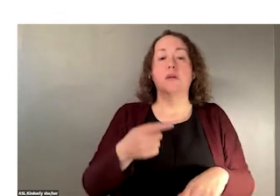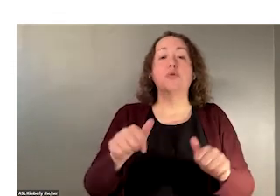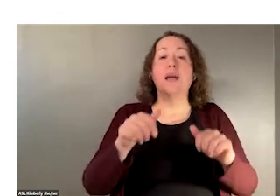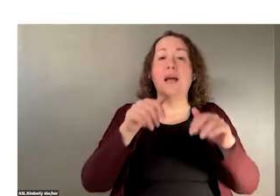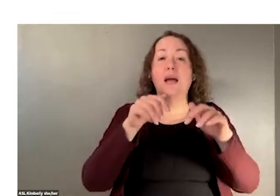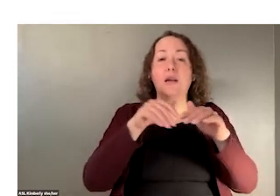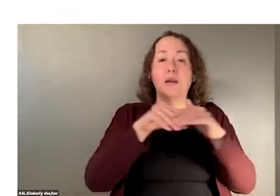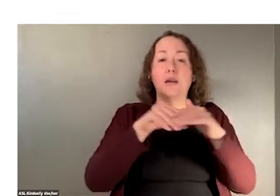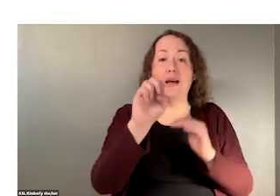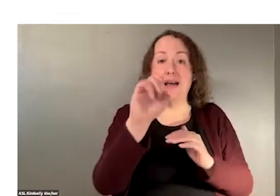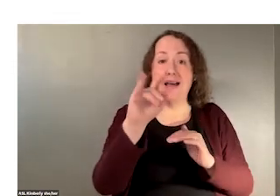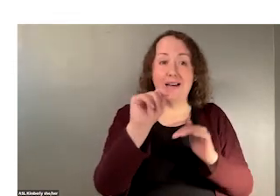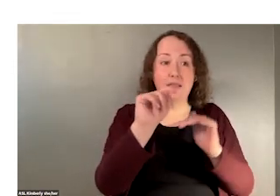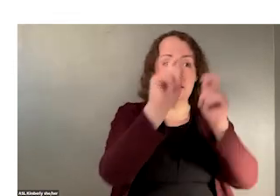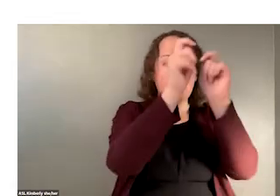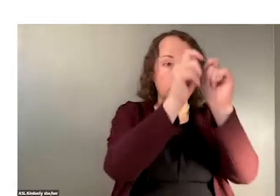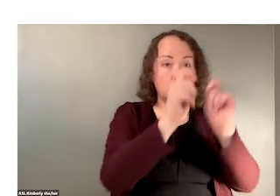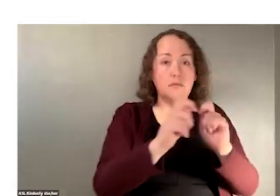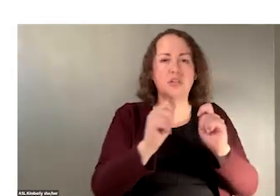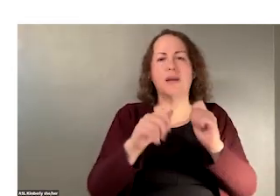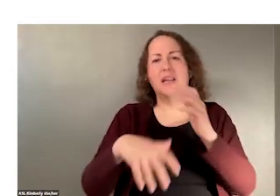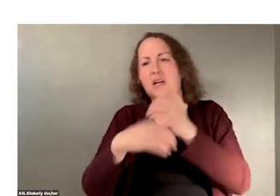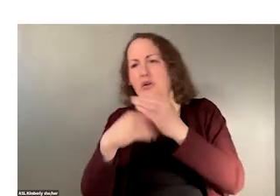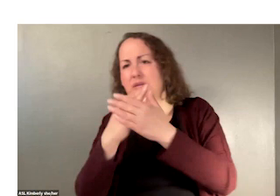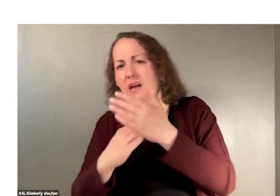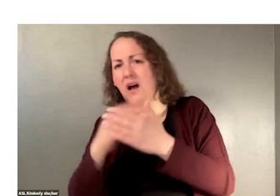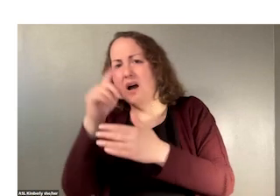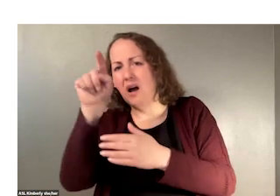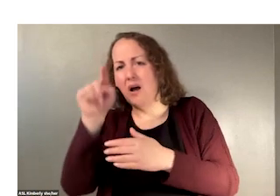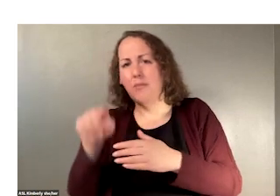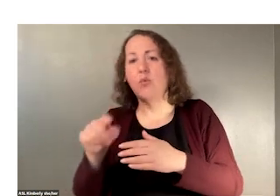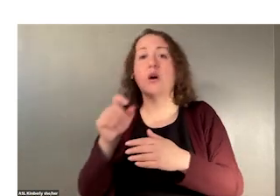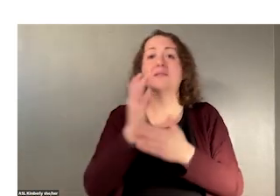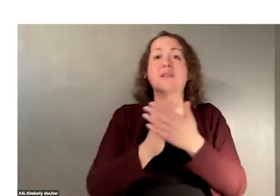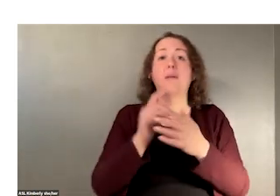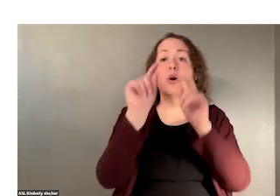You can decide to include some fields, delete other rows -- it's all up to you.